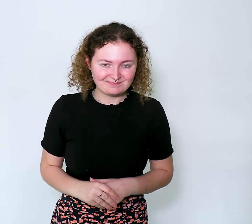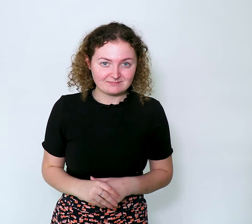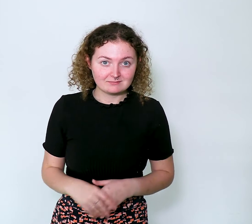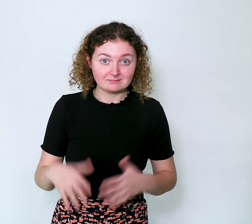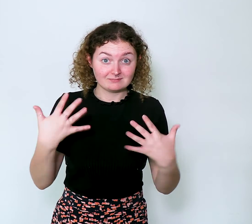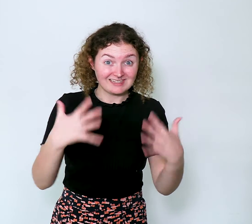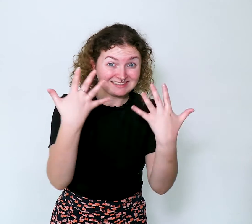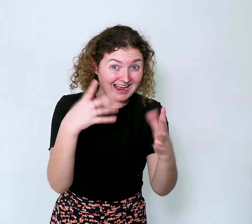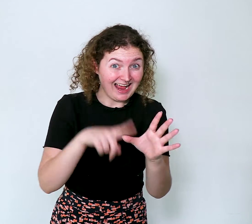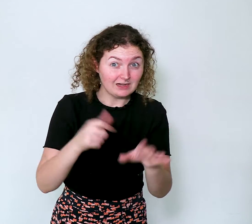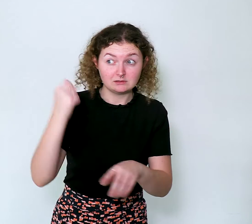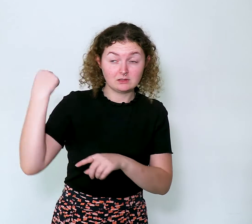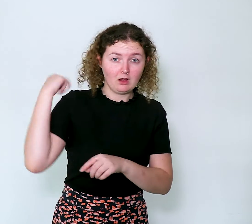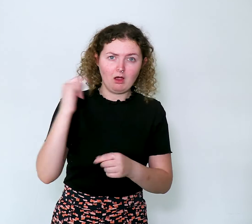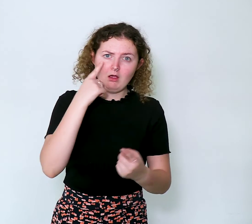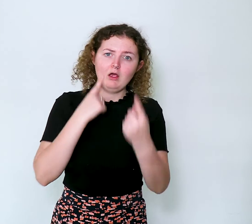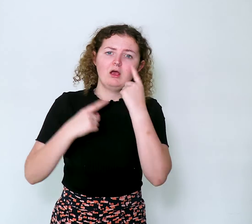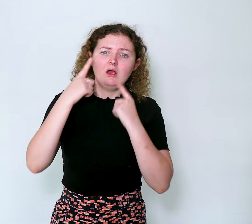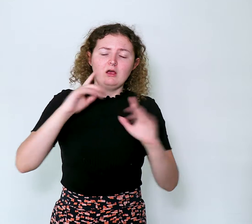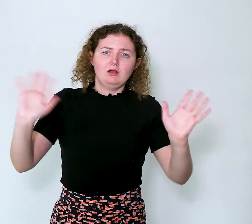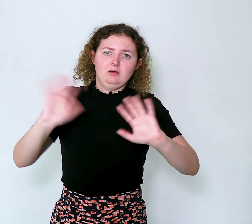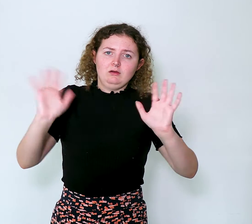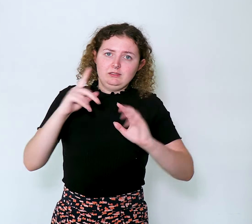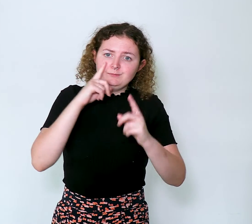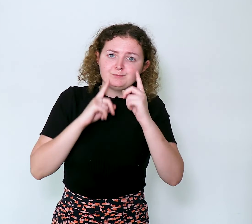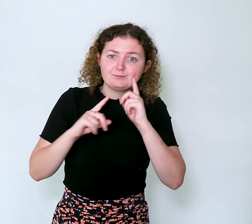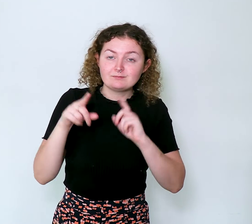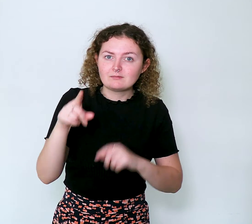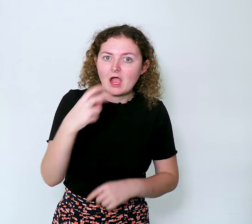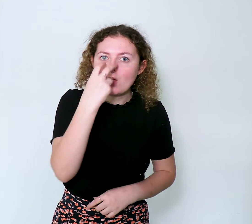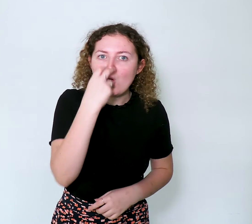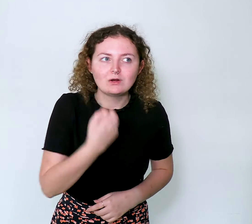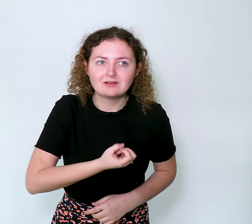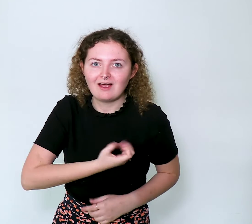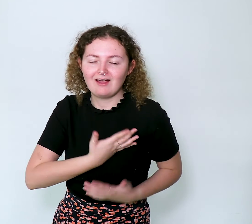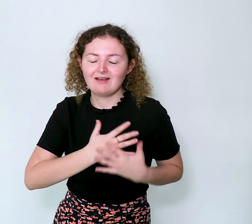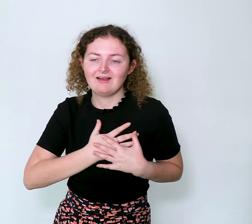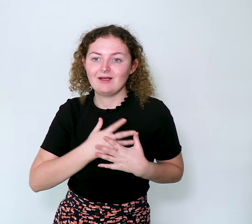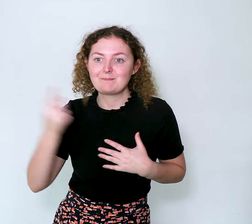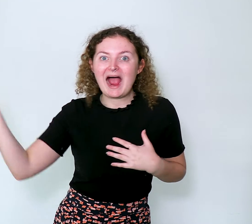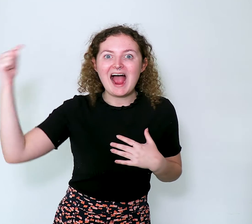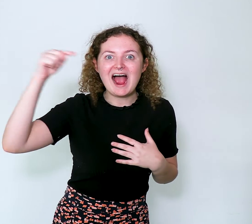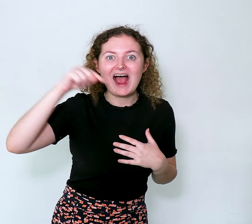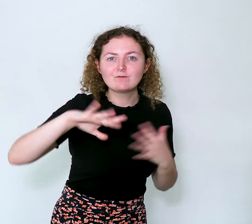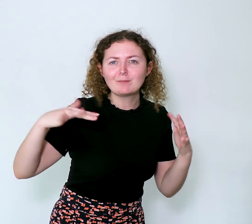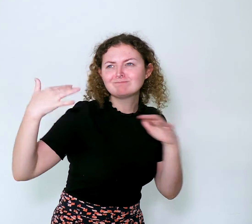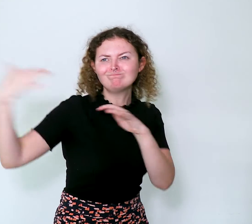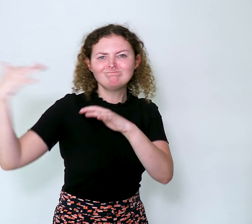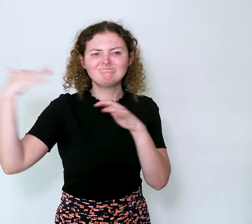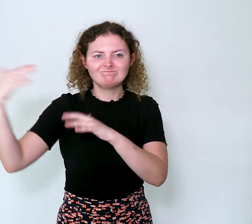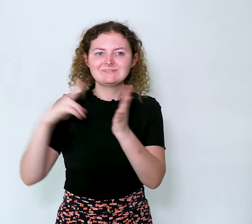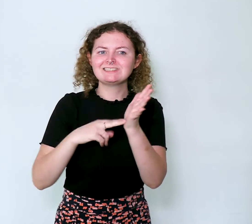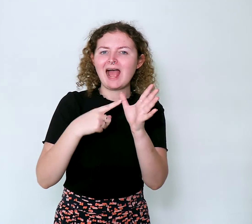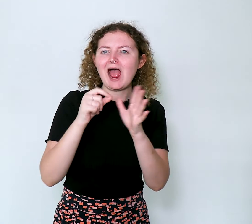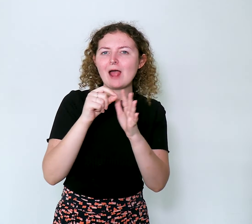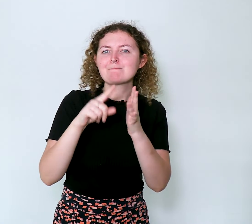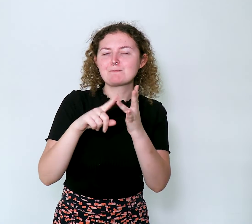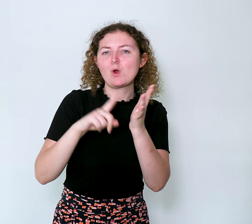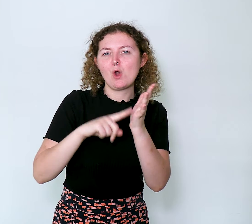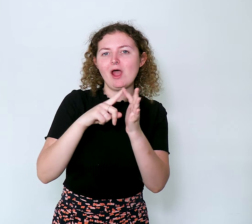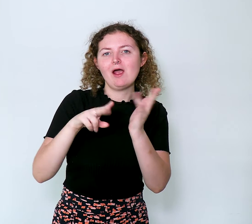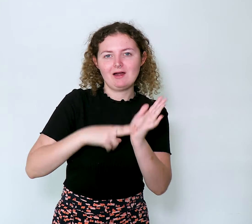Ten years since a tearful goodbye, an old flame returns from fighting Napoleon.